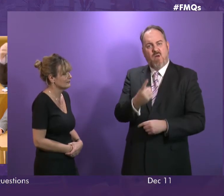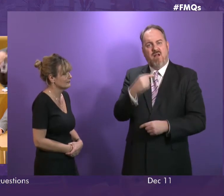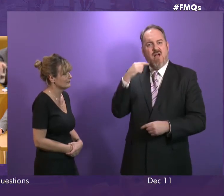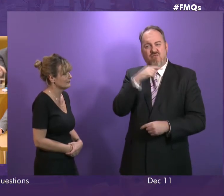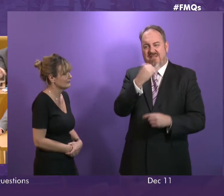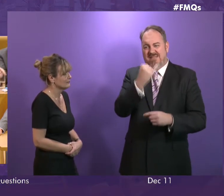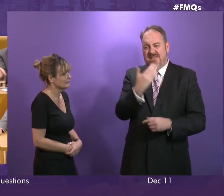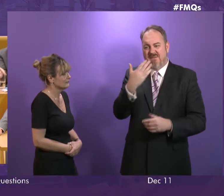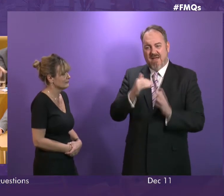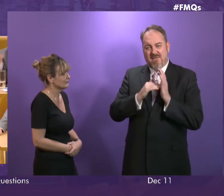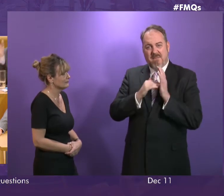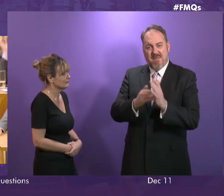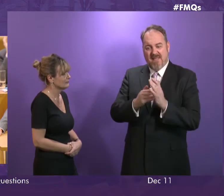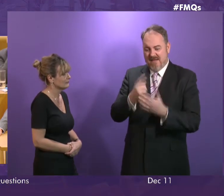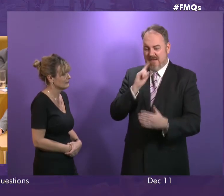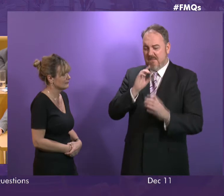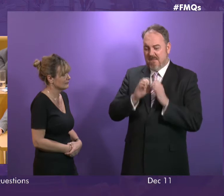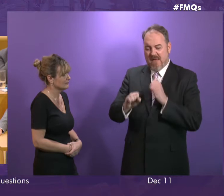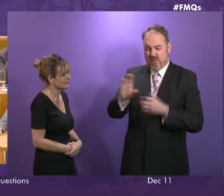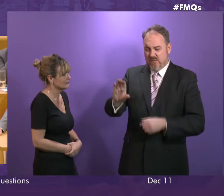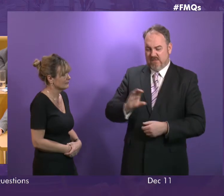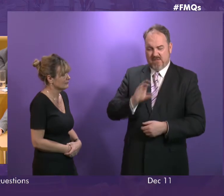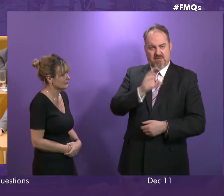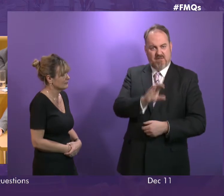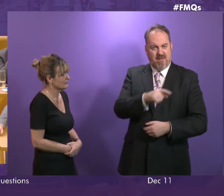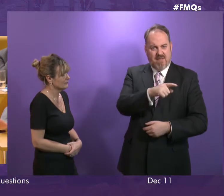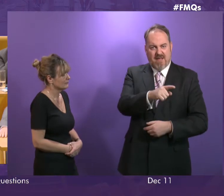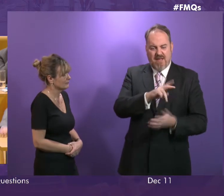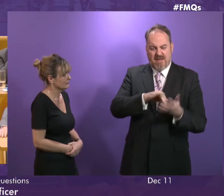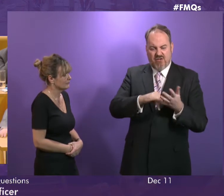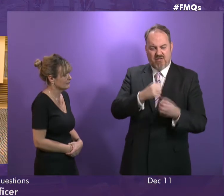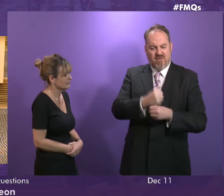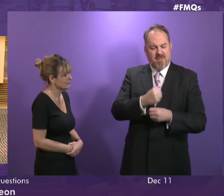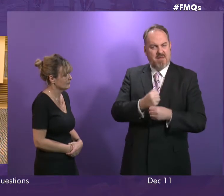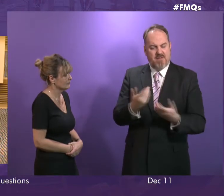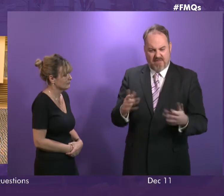million that The Press and Journal reports today it has missed out on?